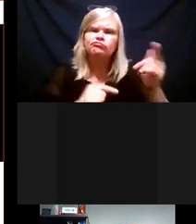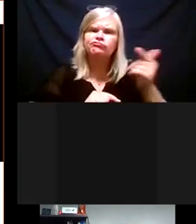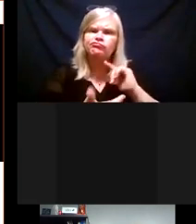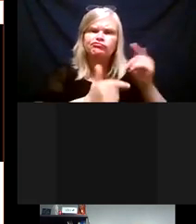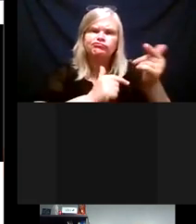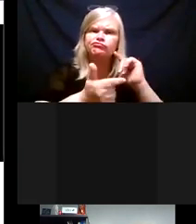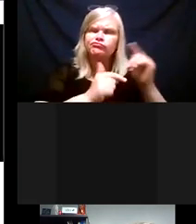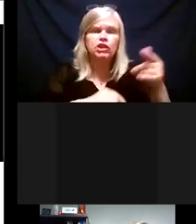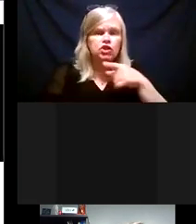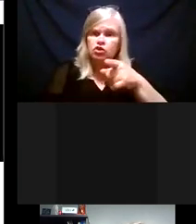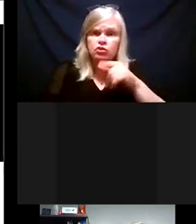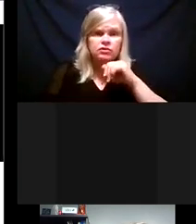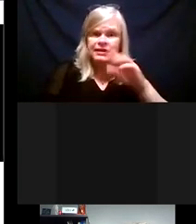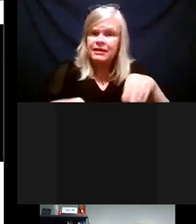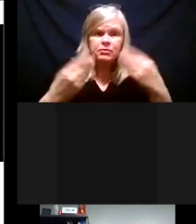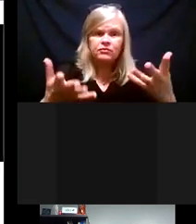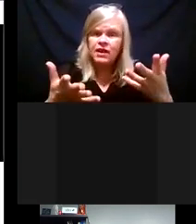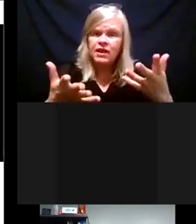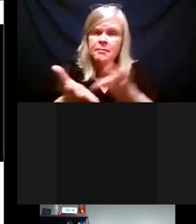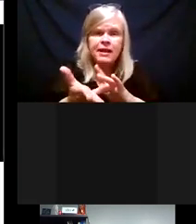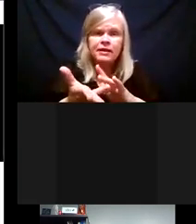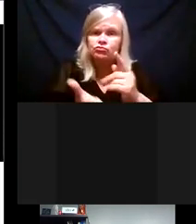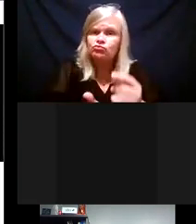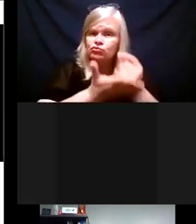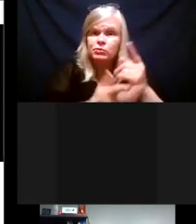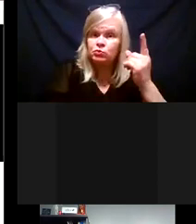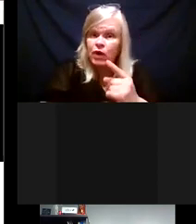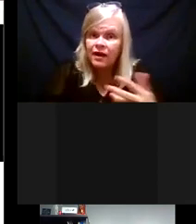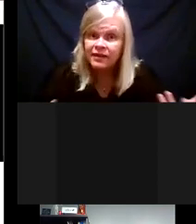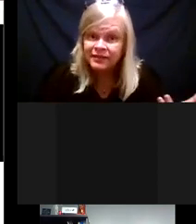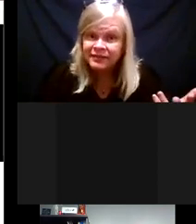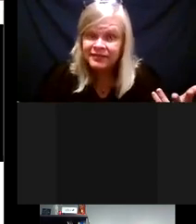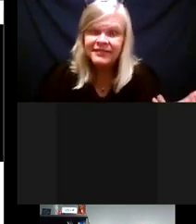TREATMENT, ET CETERA. SO OUR POSITION IS AS LONG AS